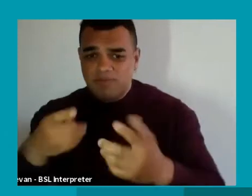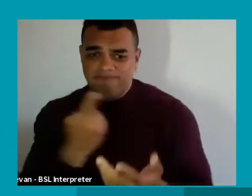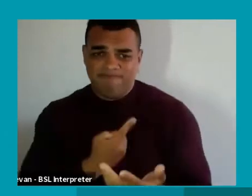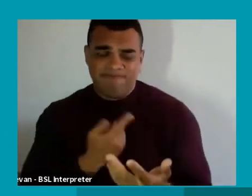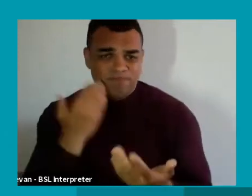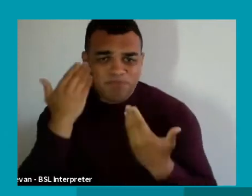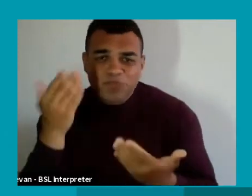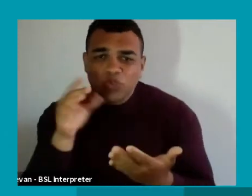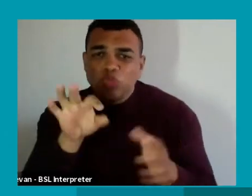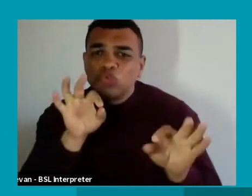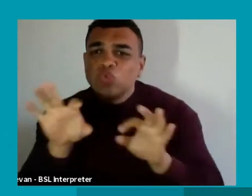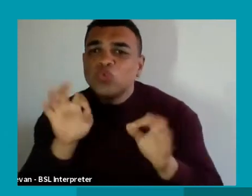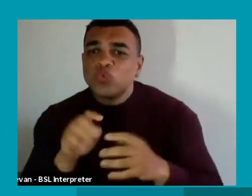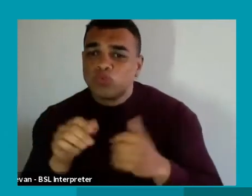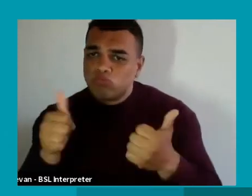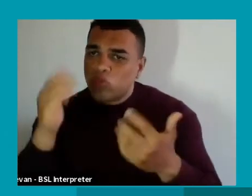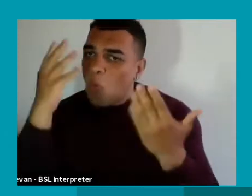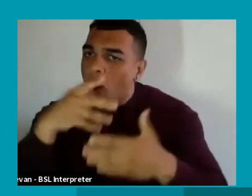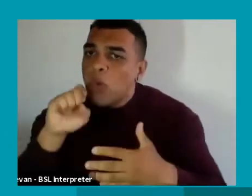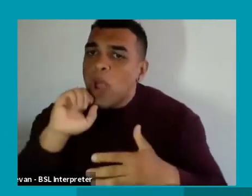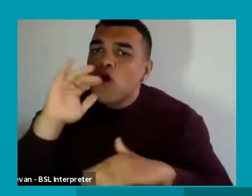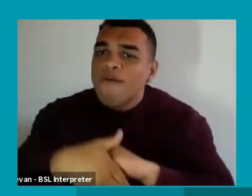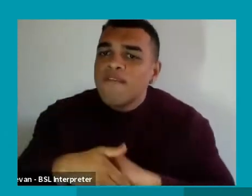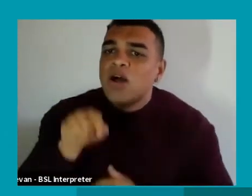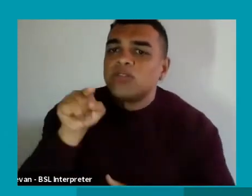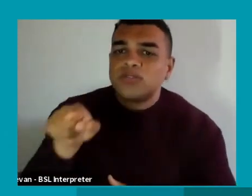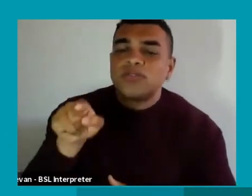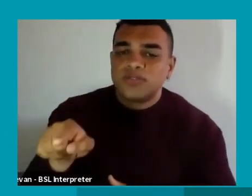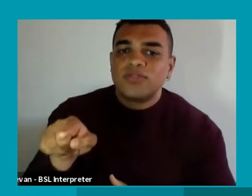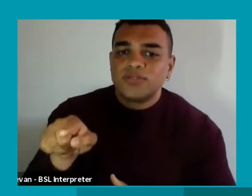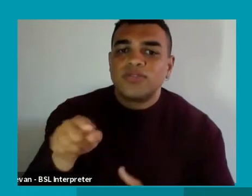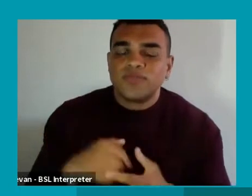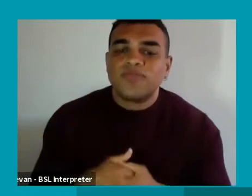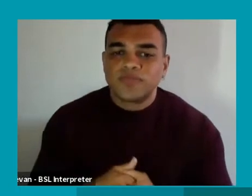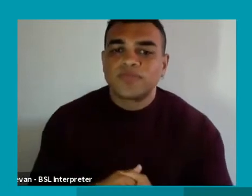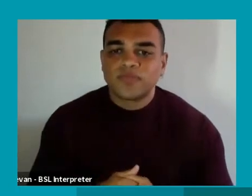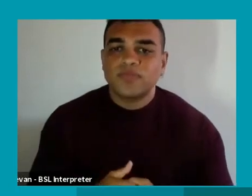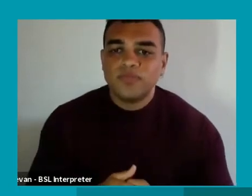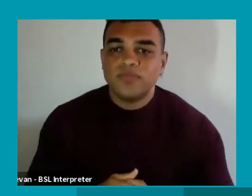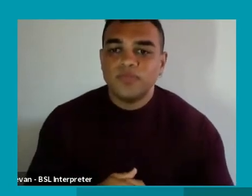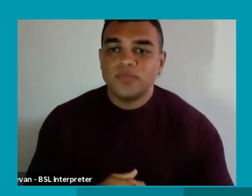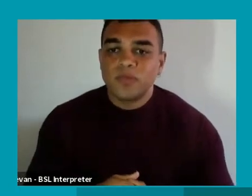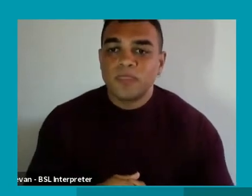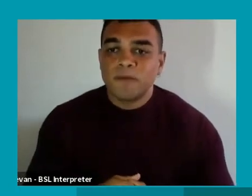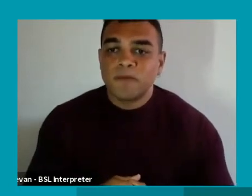We also have articles on the hive that will cover the formats in more detail and how you choose which one is right for you.